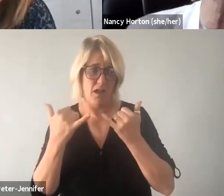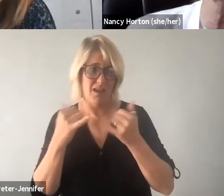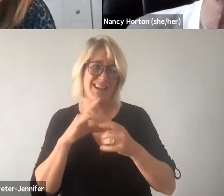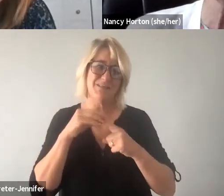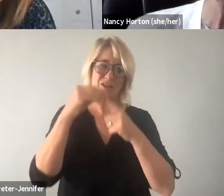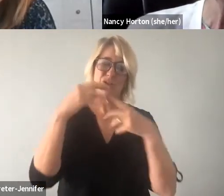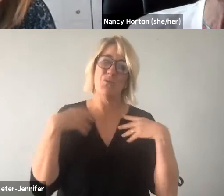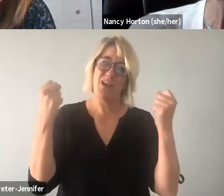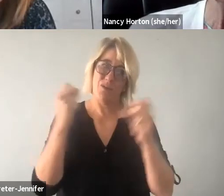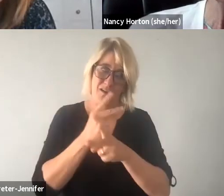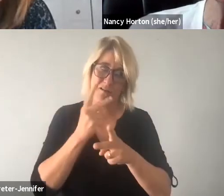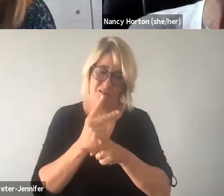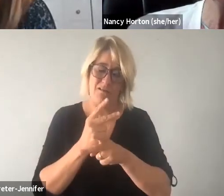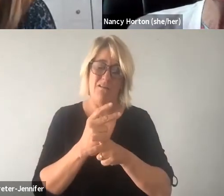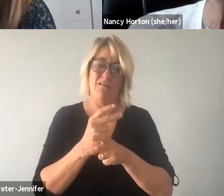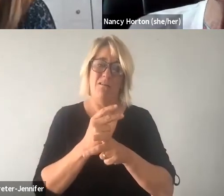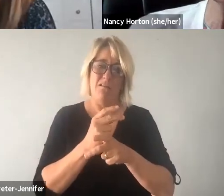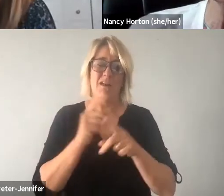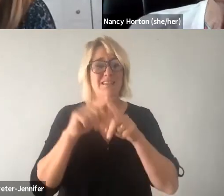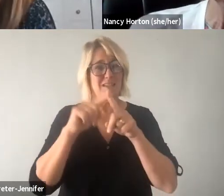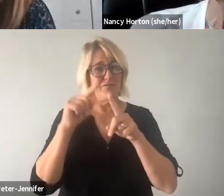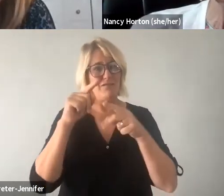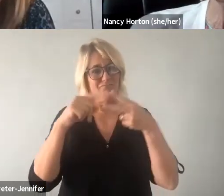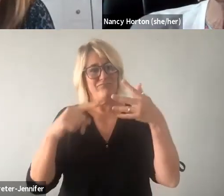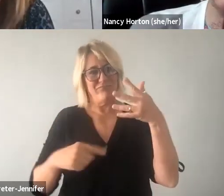responsible for implementation of a lot of the things that we're talking about,